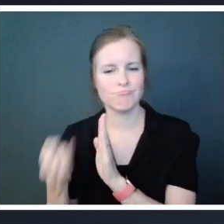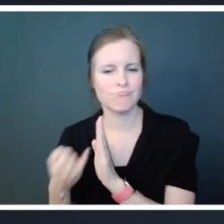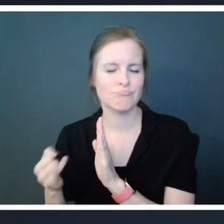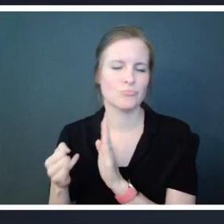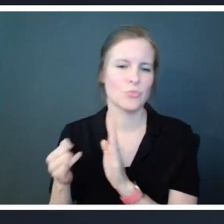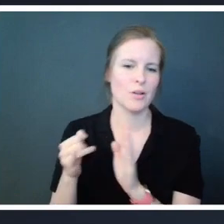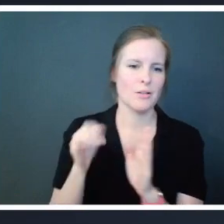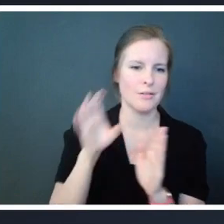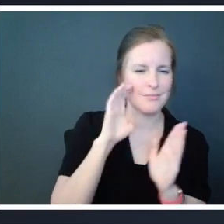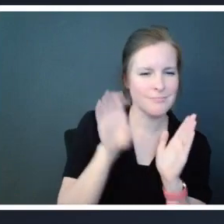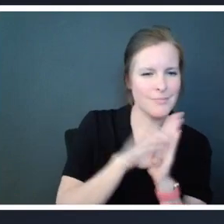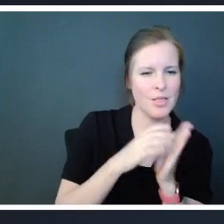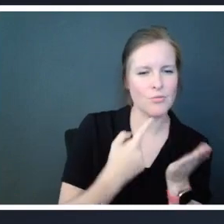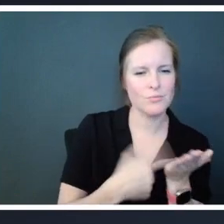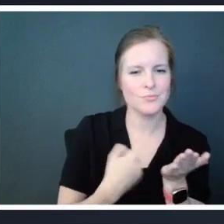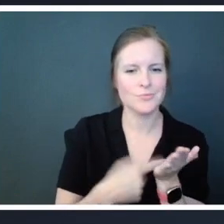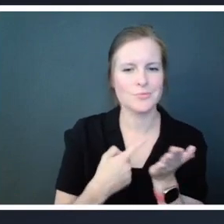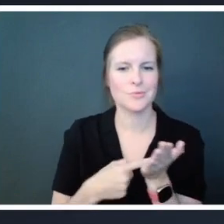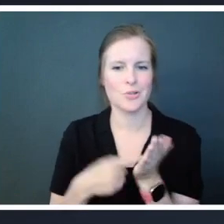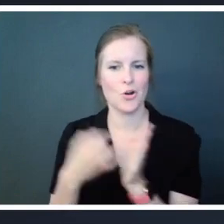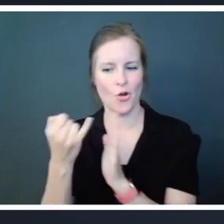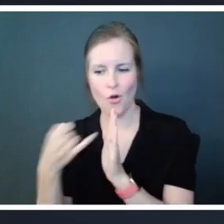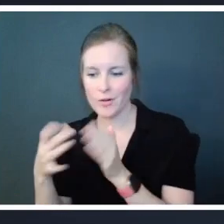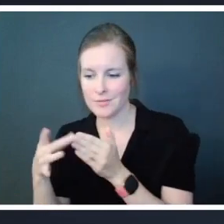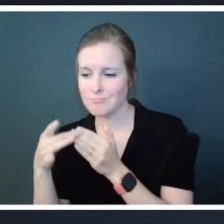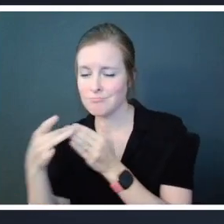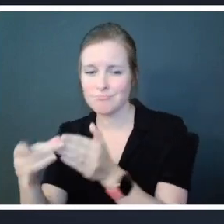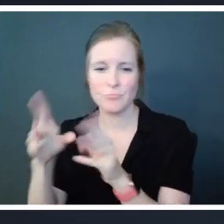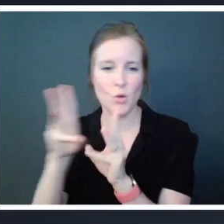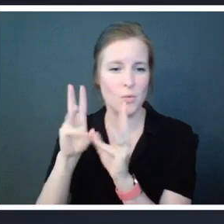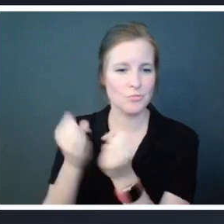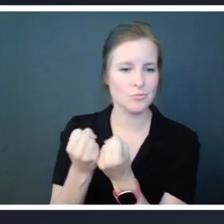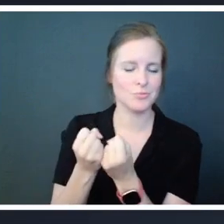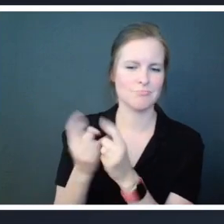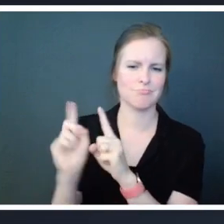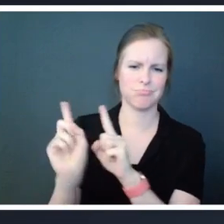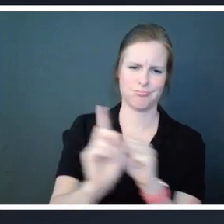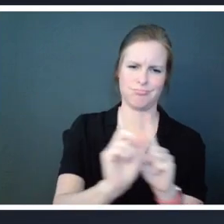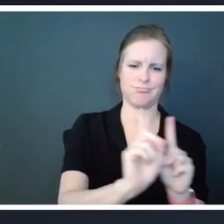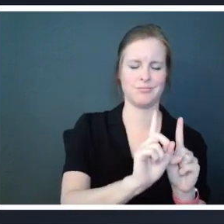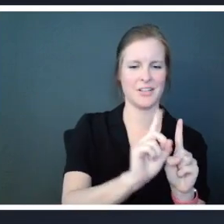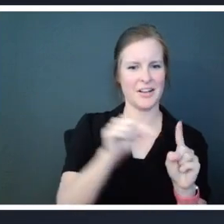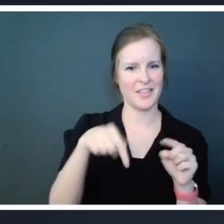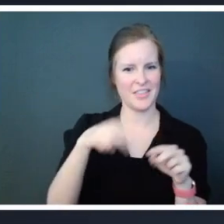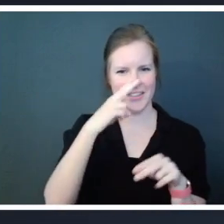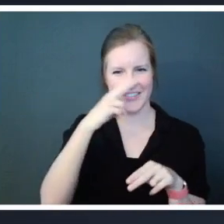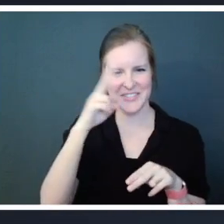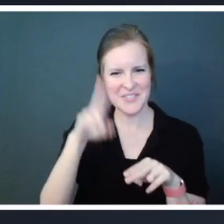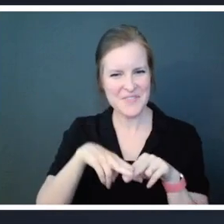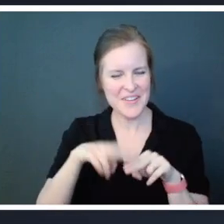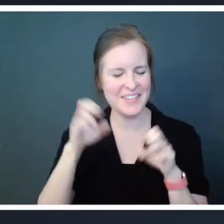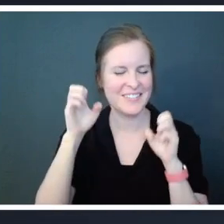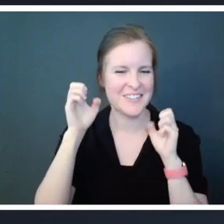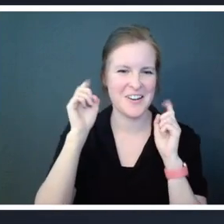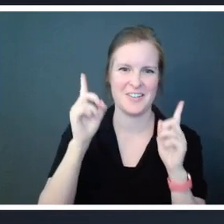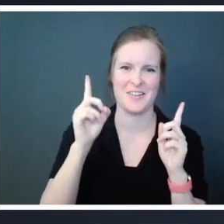artist-led workshops and more. This festival was a fun, educational, multigenerational celebration